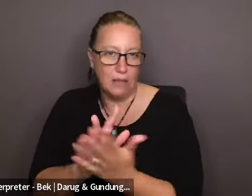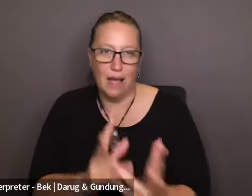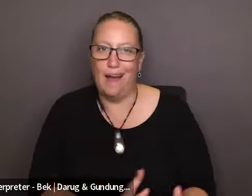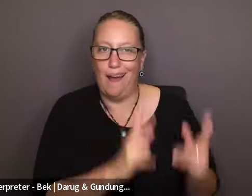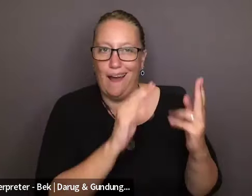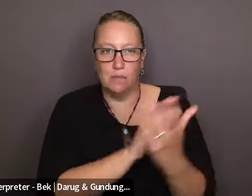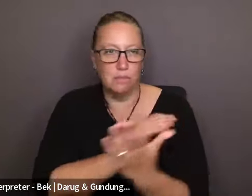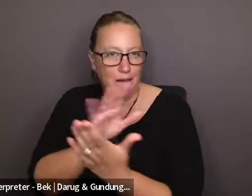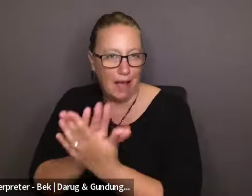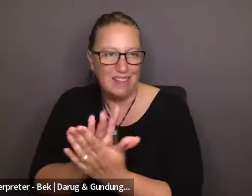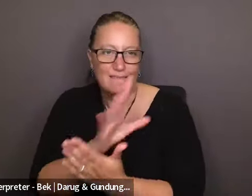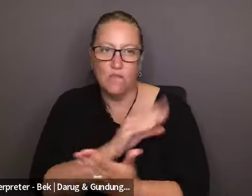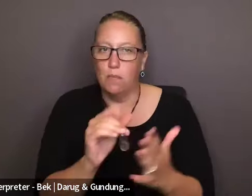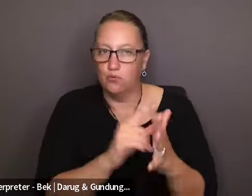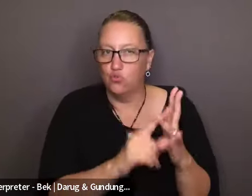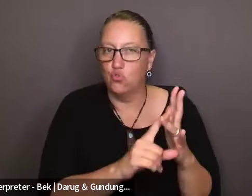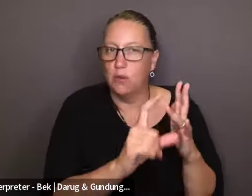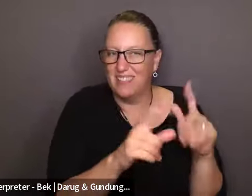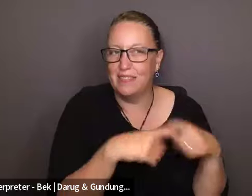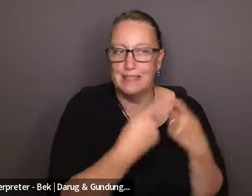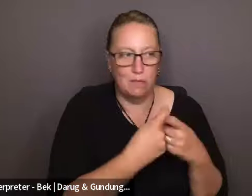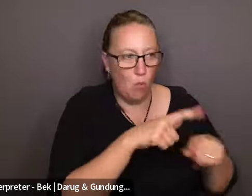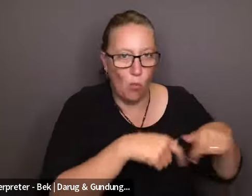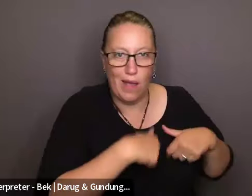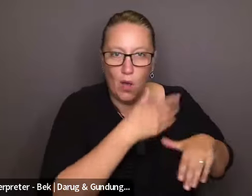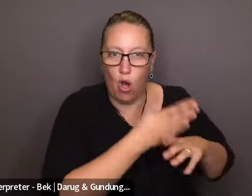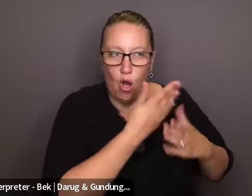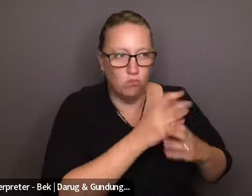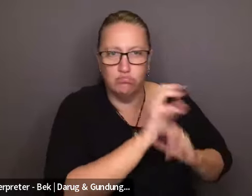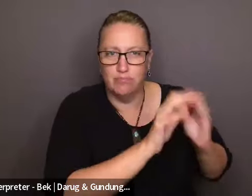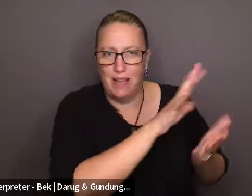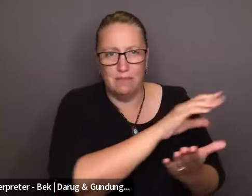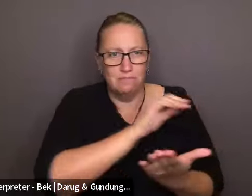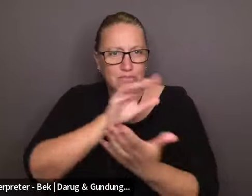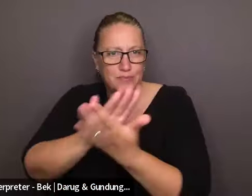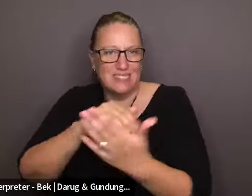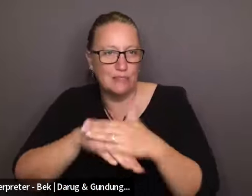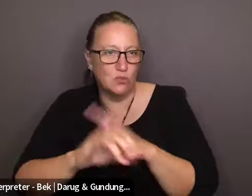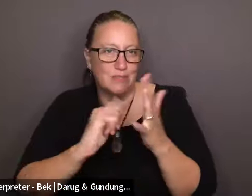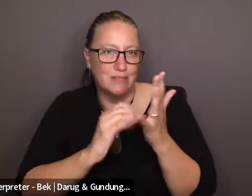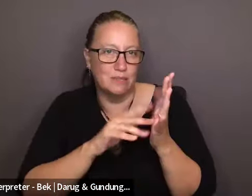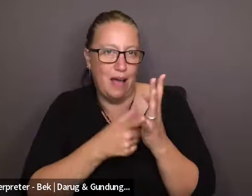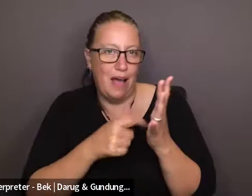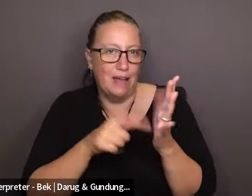technical or technology challenge that people had was cutting - copying and pasting or cutting and